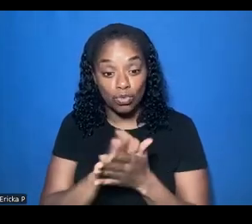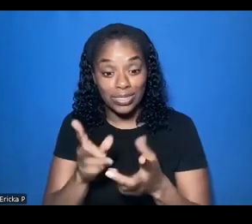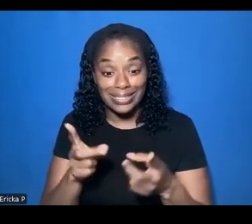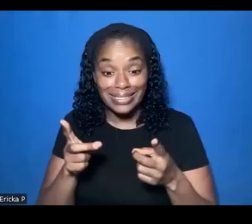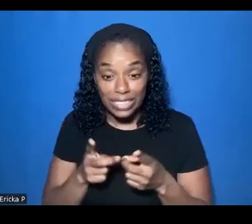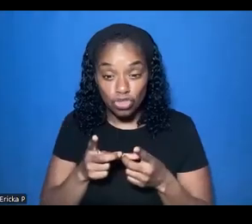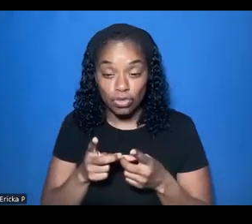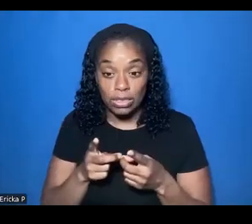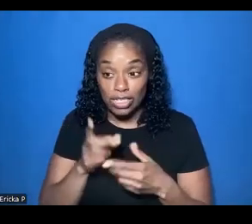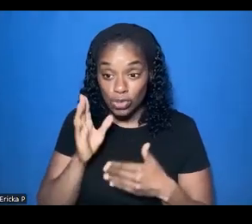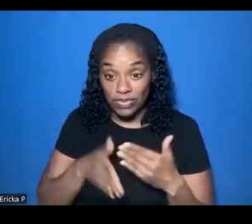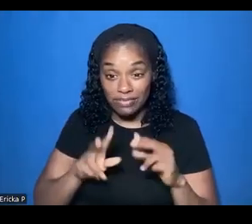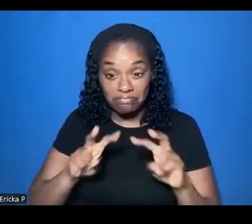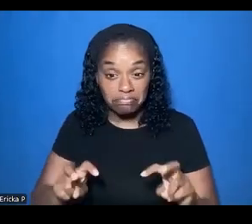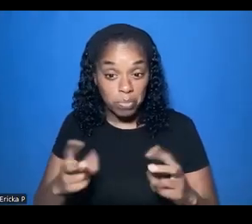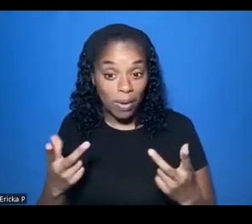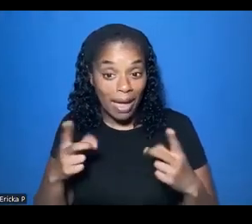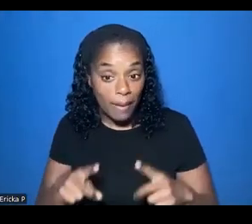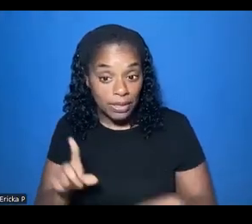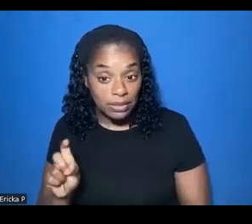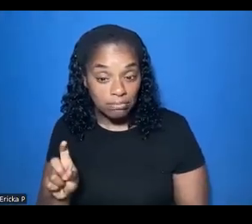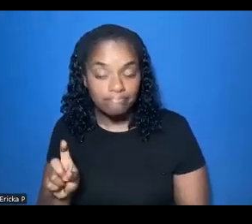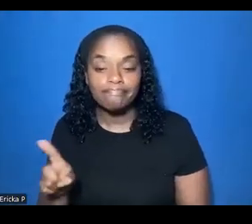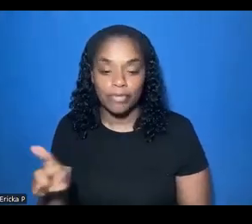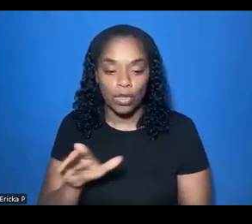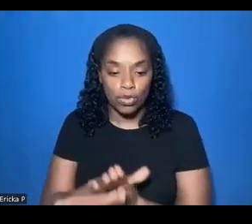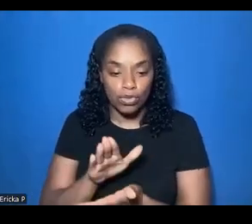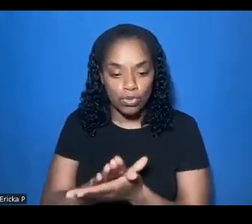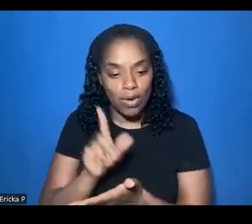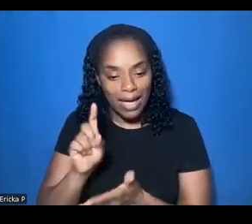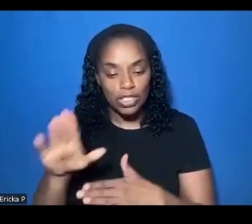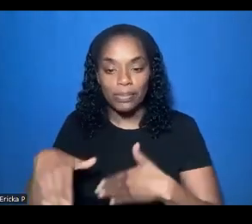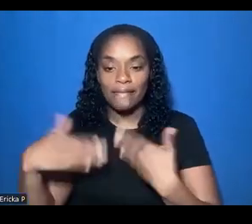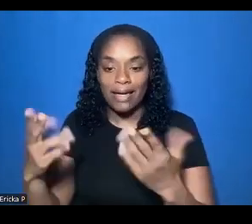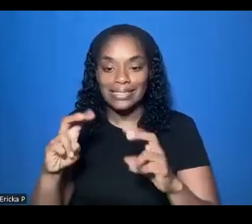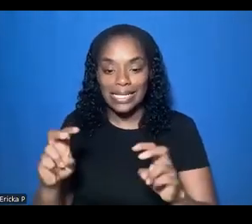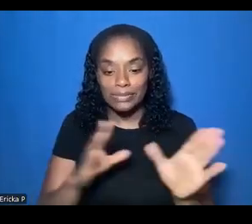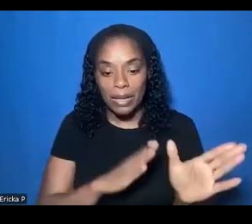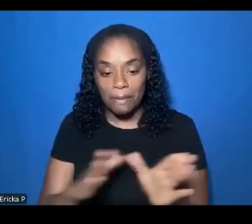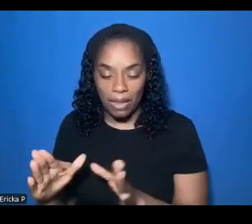The school must provide an assessment plan within 15 days of receiving your request.